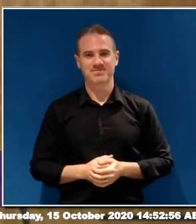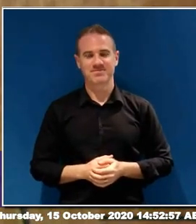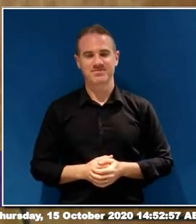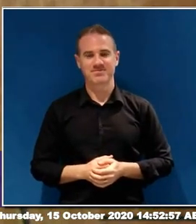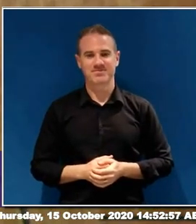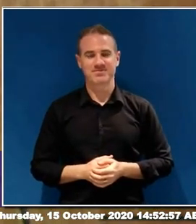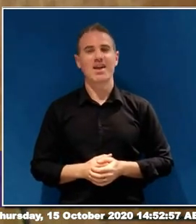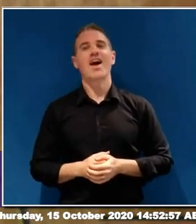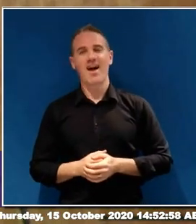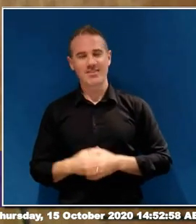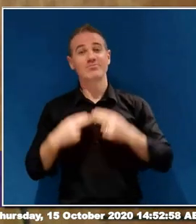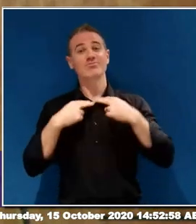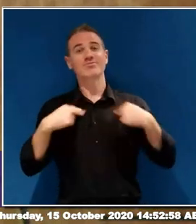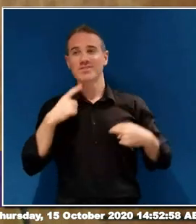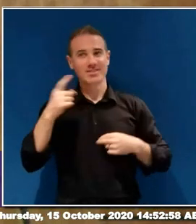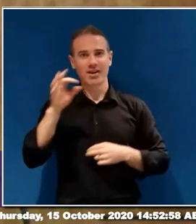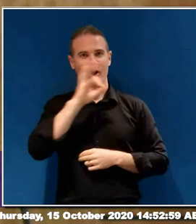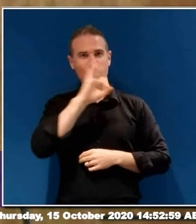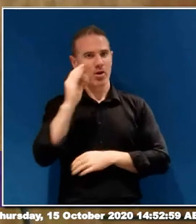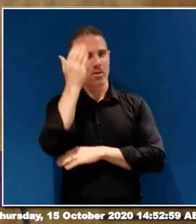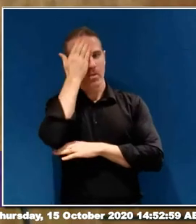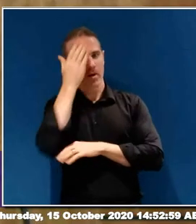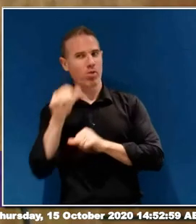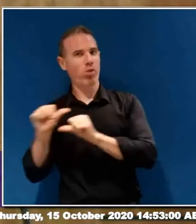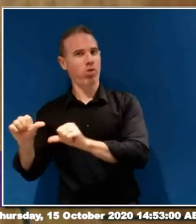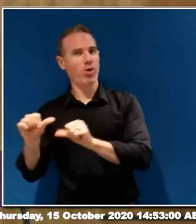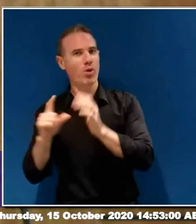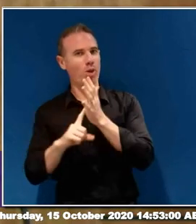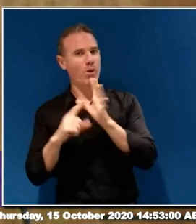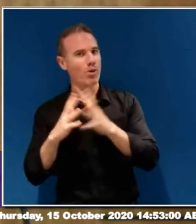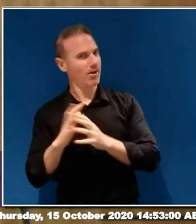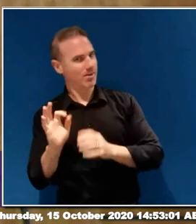None whatsoever. Might we have an adjournment, please,